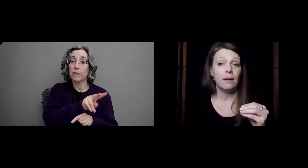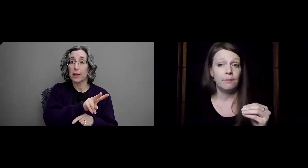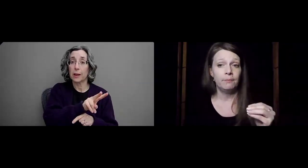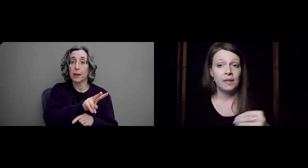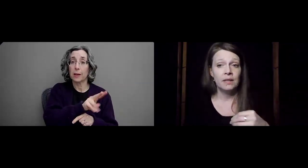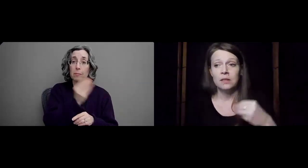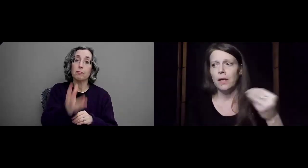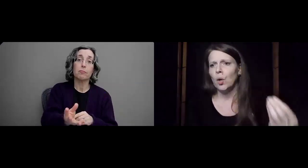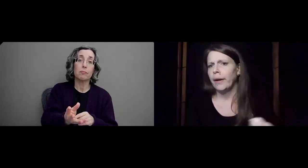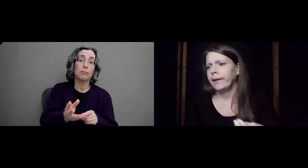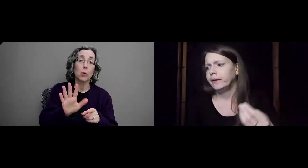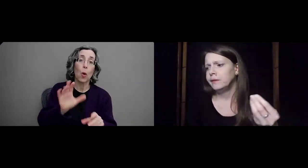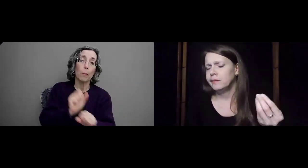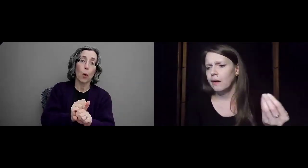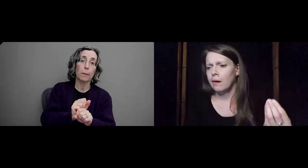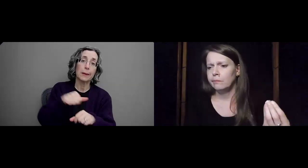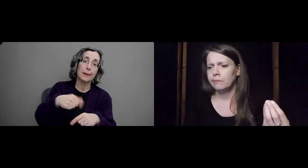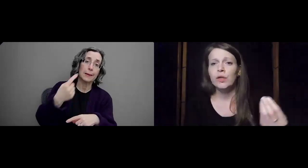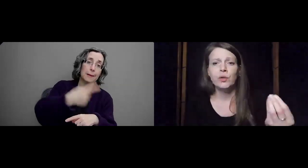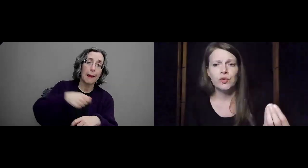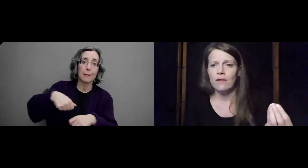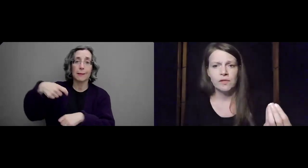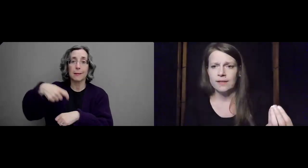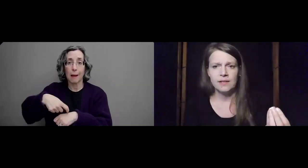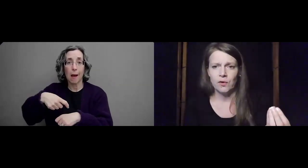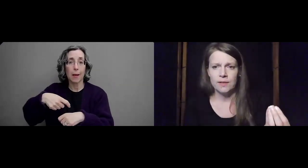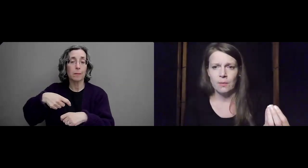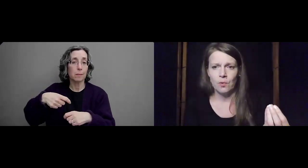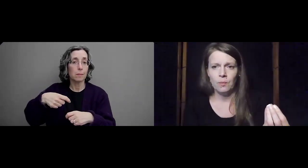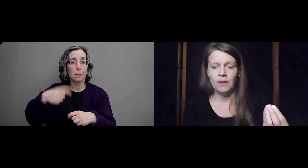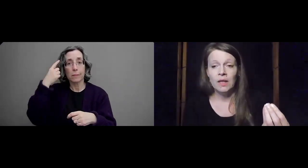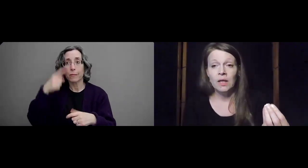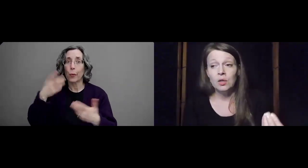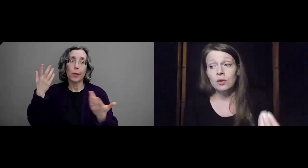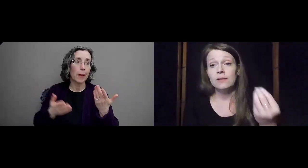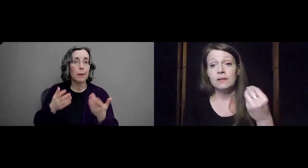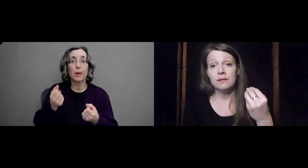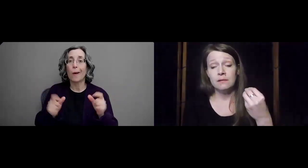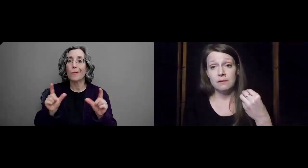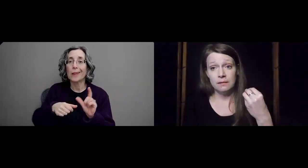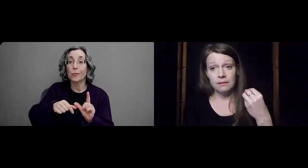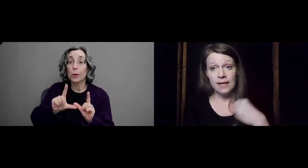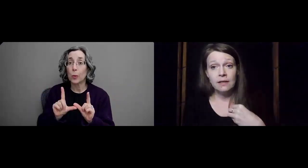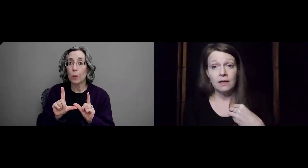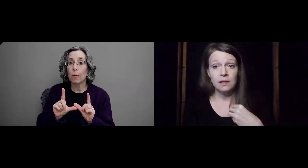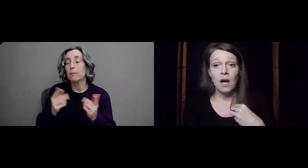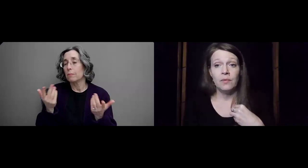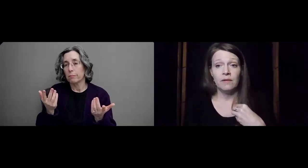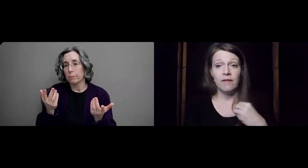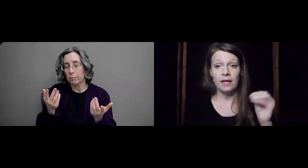that you've got that has booked you for a certain day and time